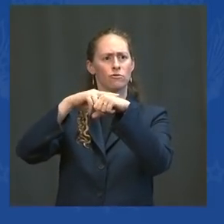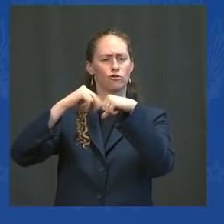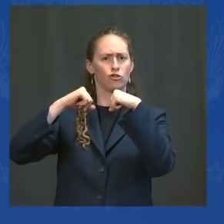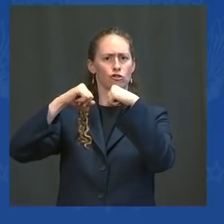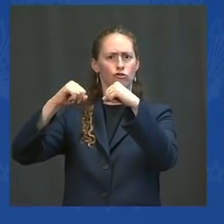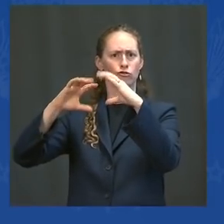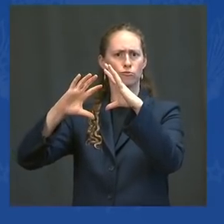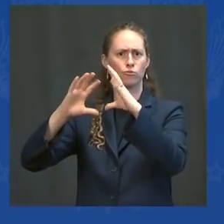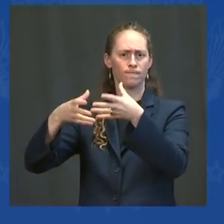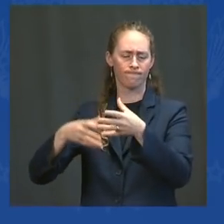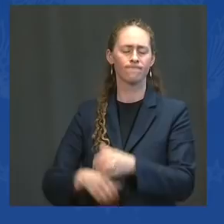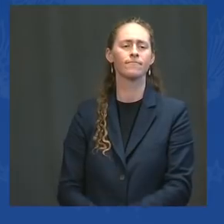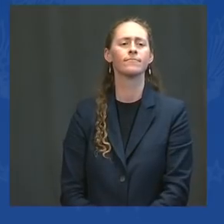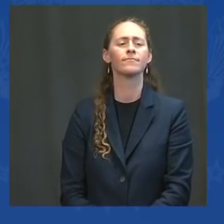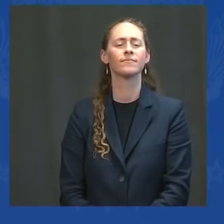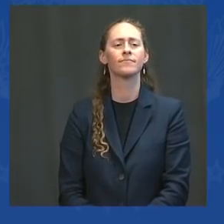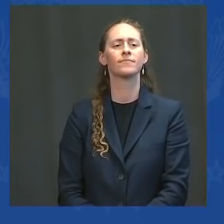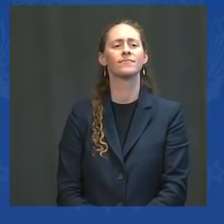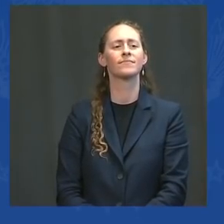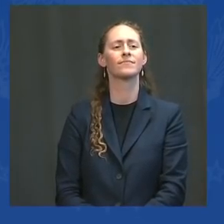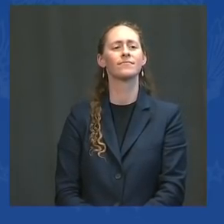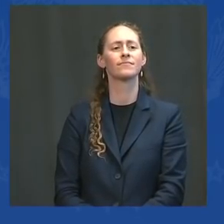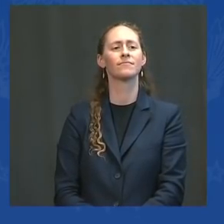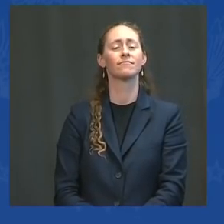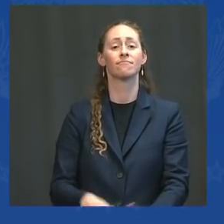and not long after I left, the chaos began.